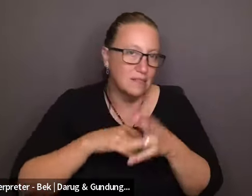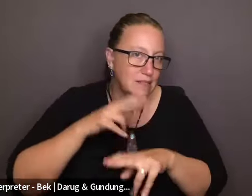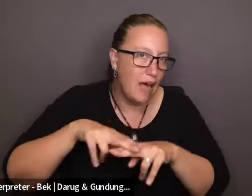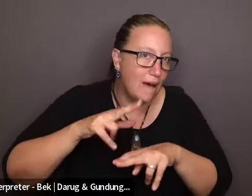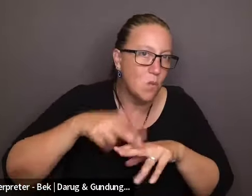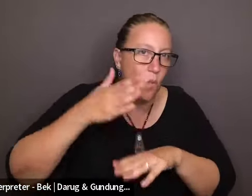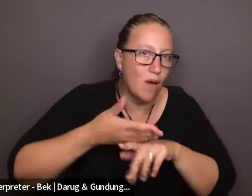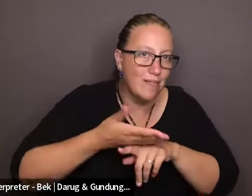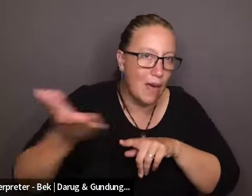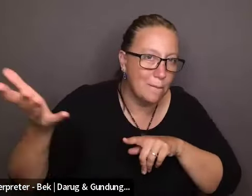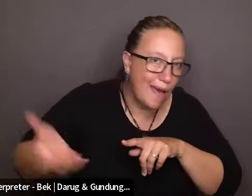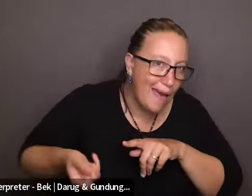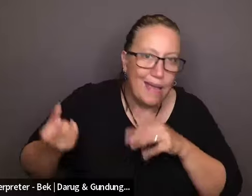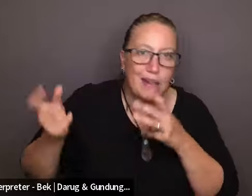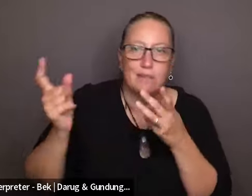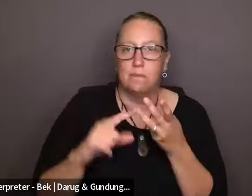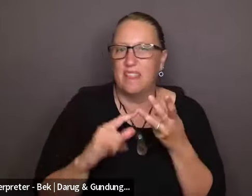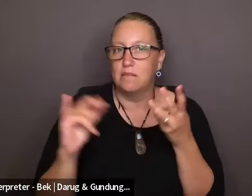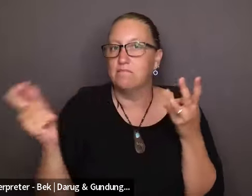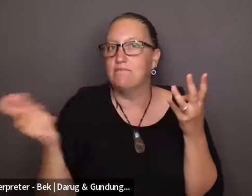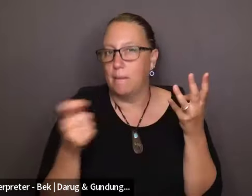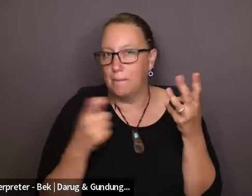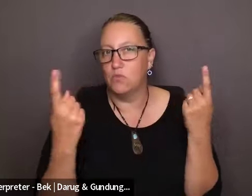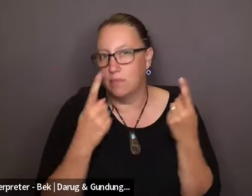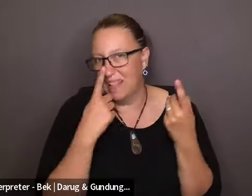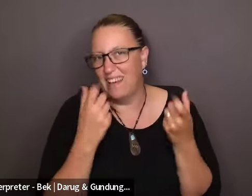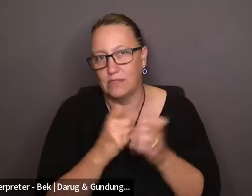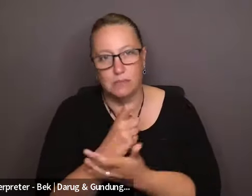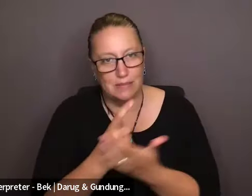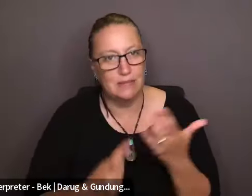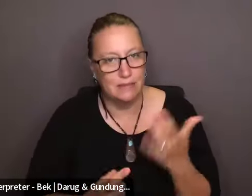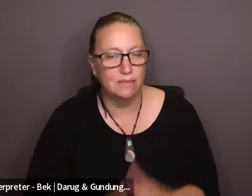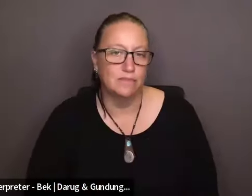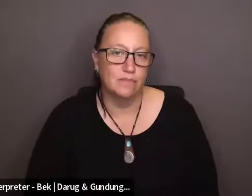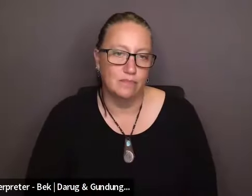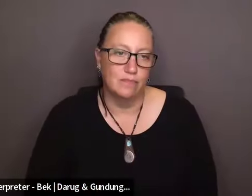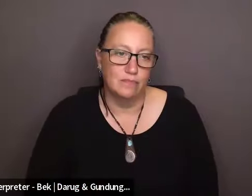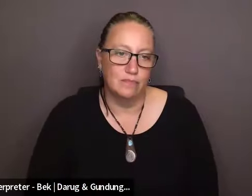with disability involved in the governance of the